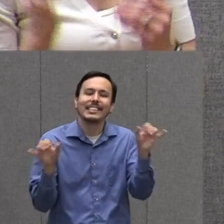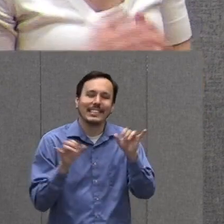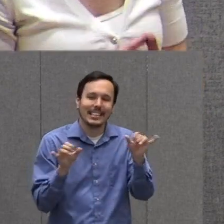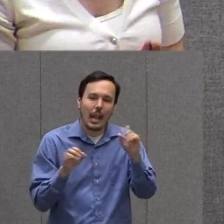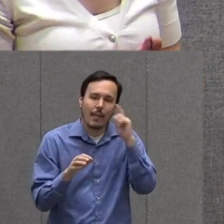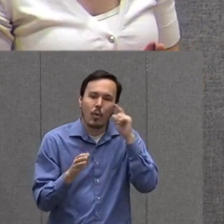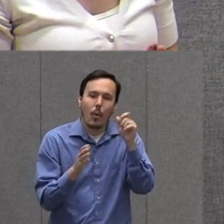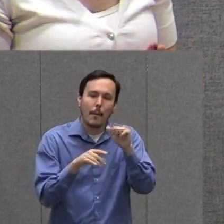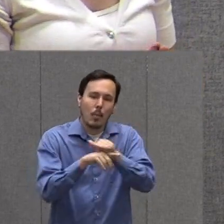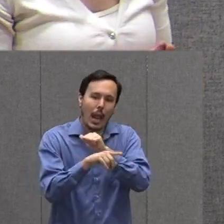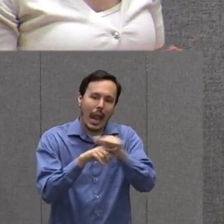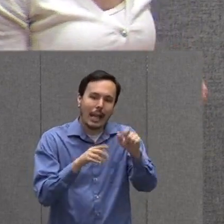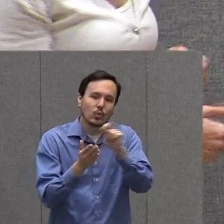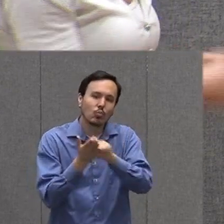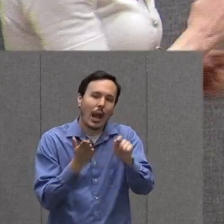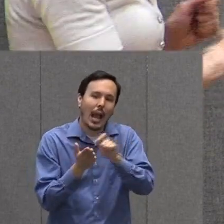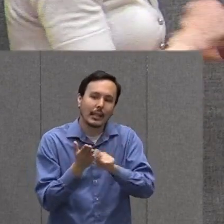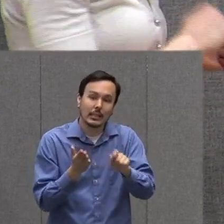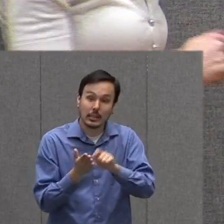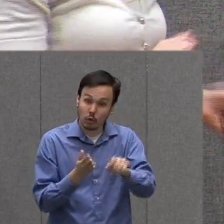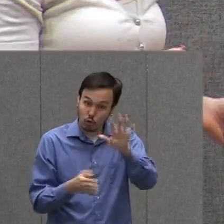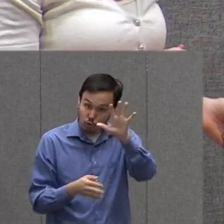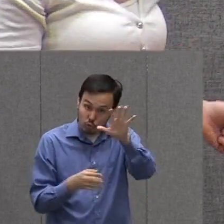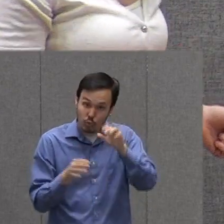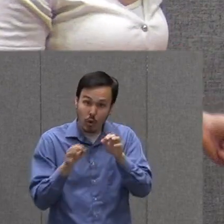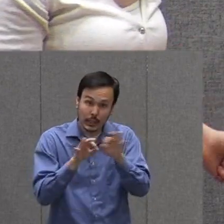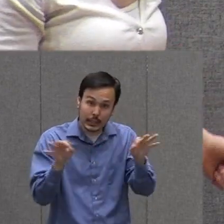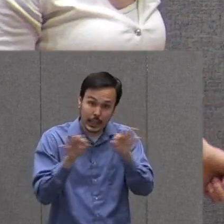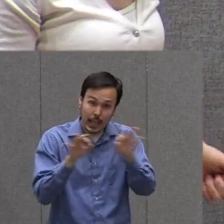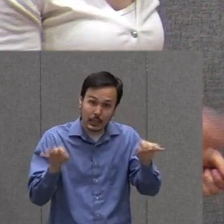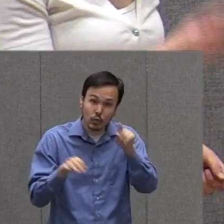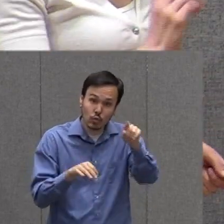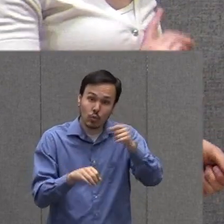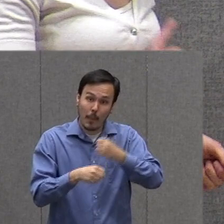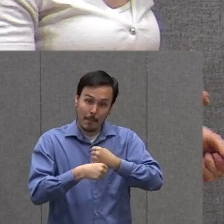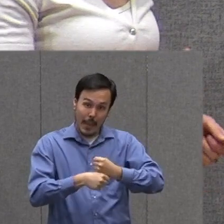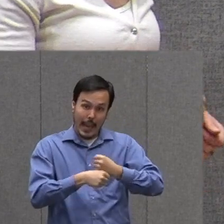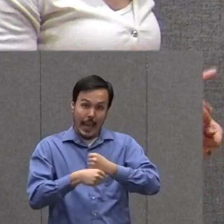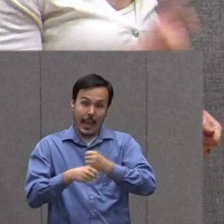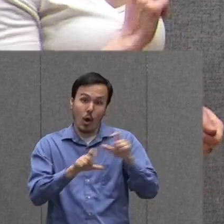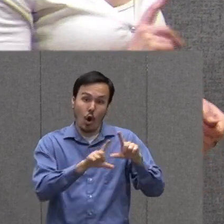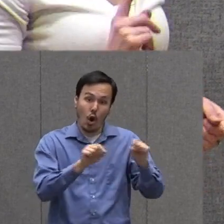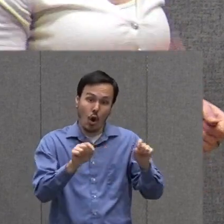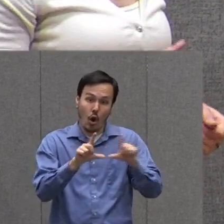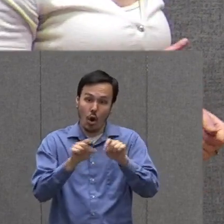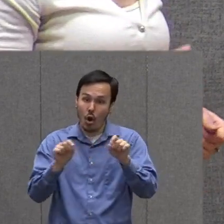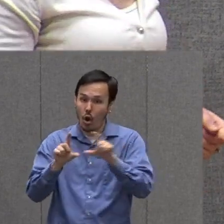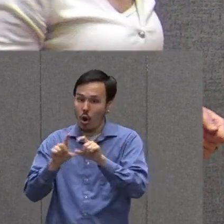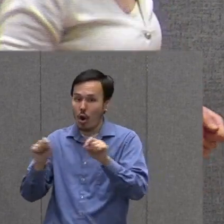You can take these sentences that you construct and build and then create them as a sentence.